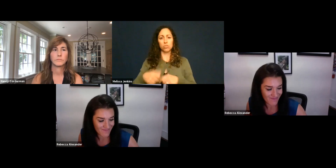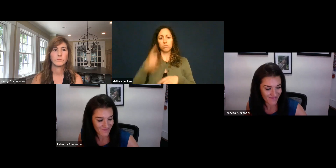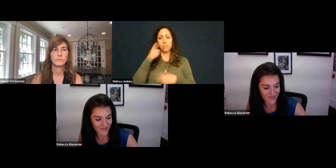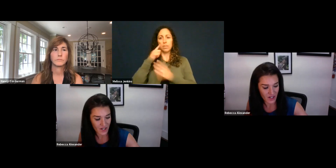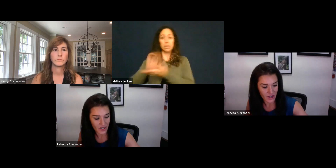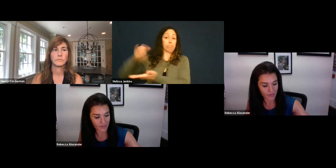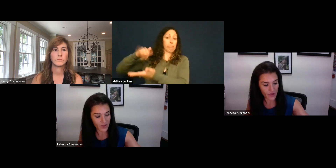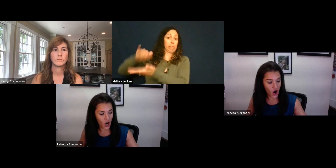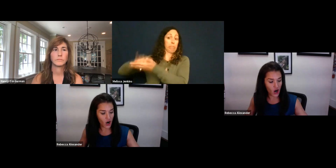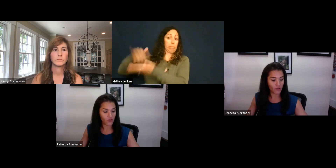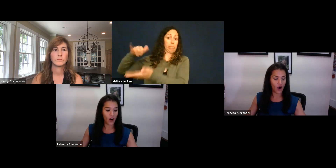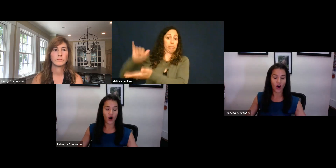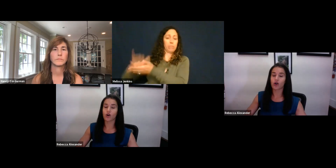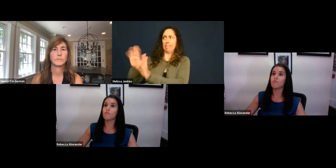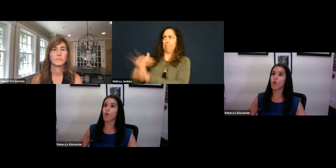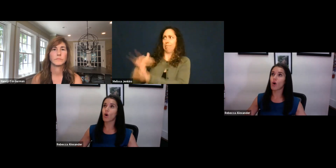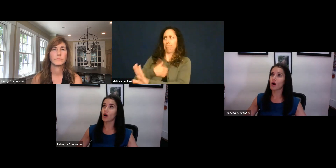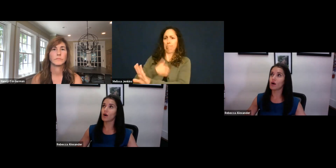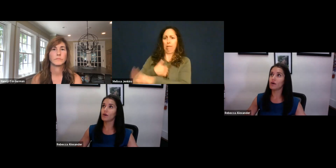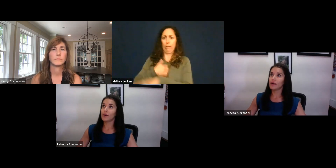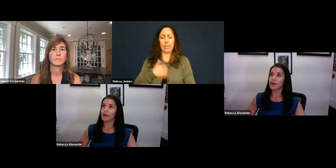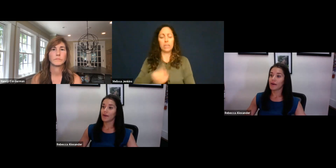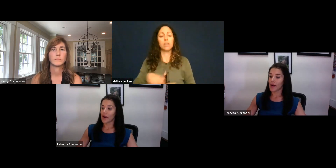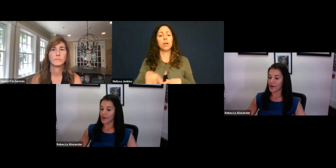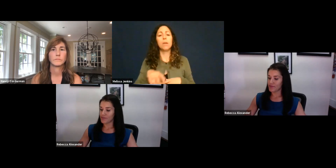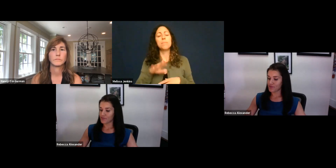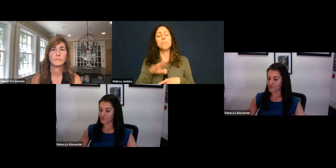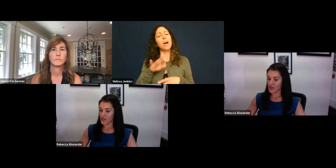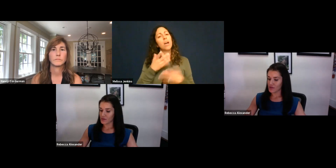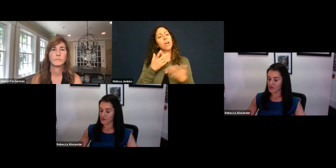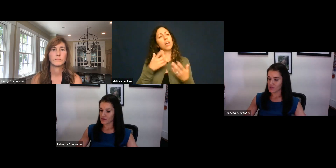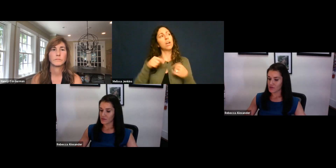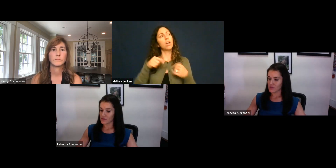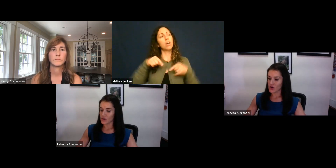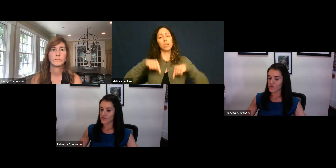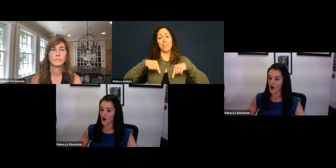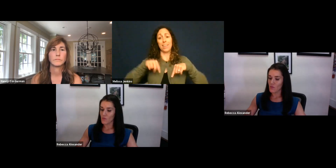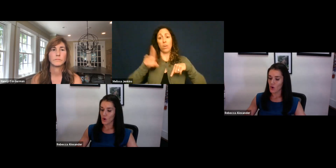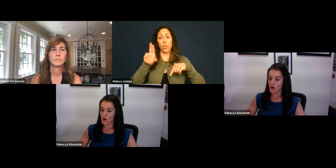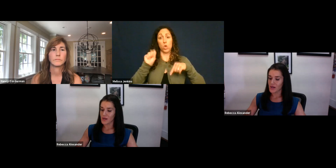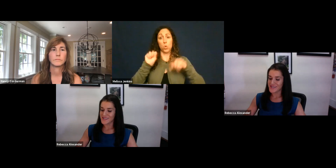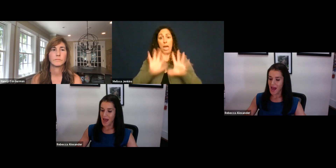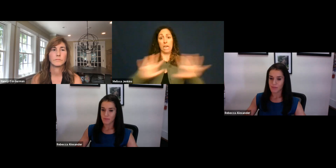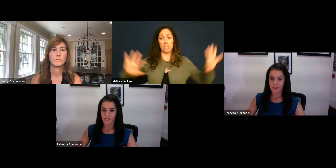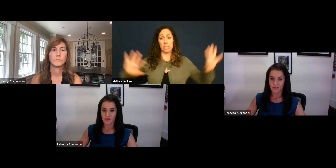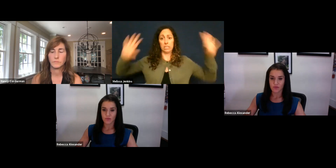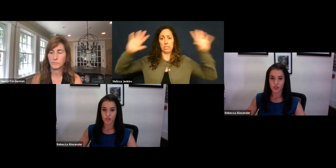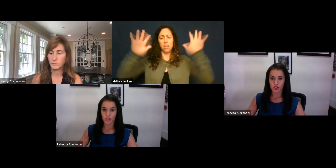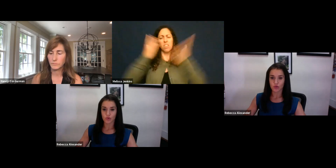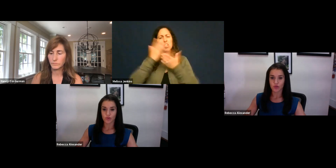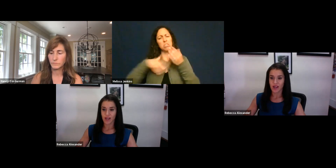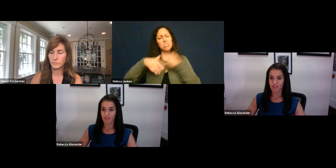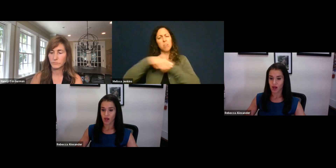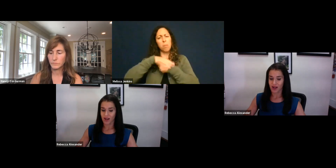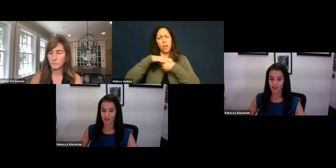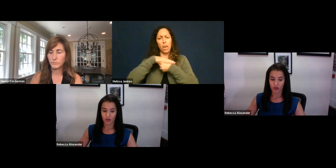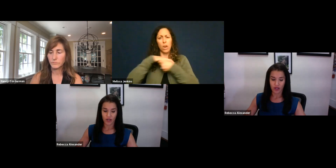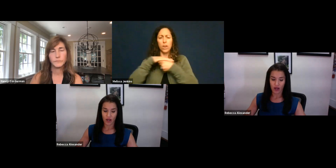Sorry. That are far more adaptive to the deafblind community.